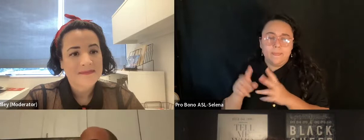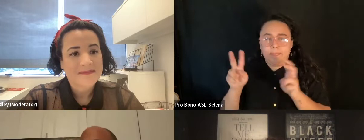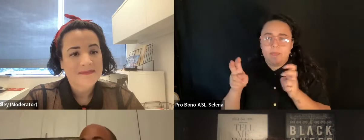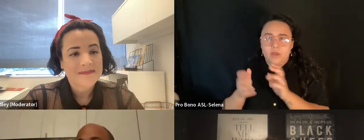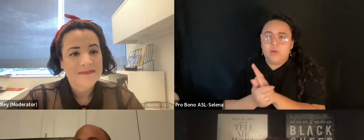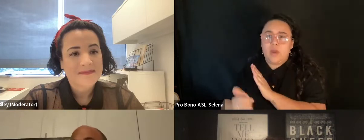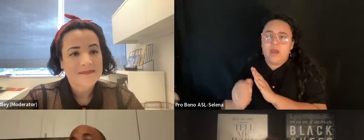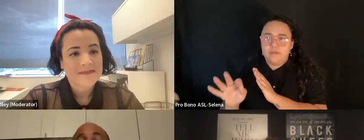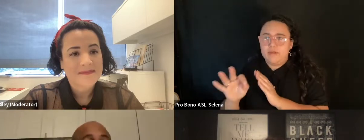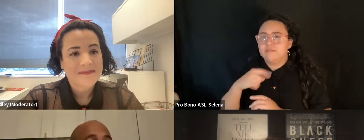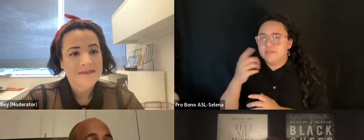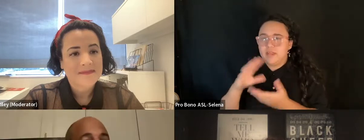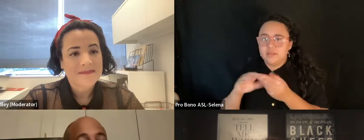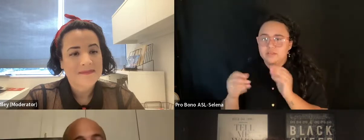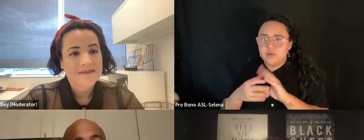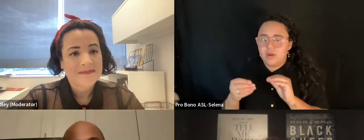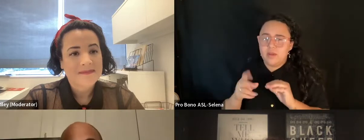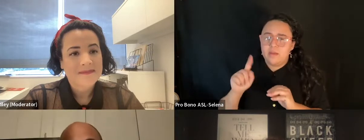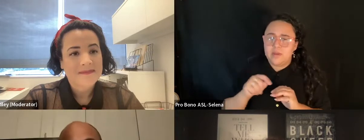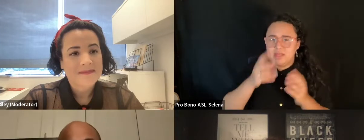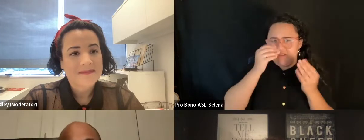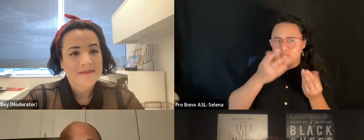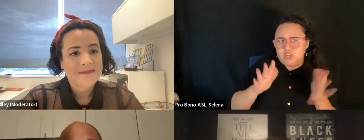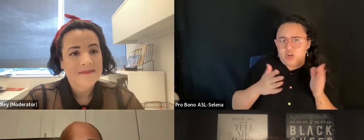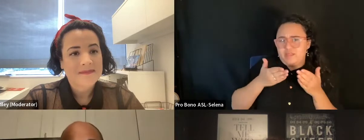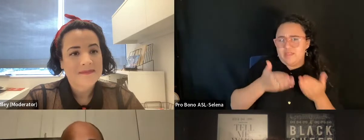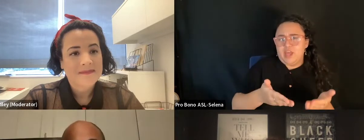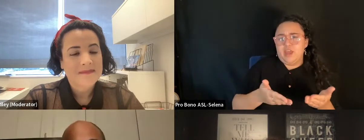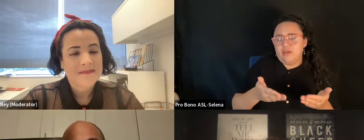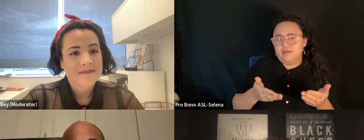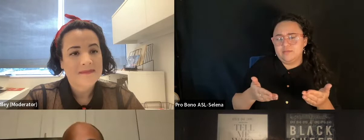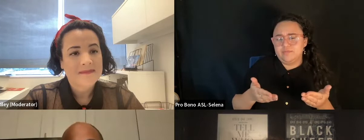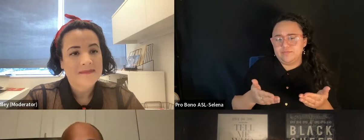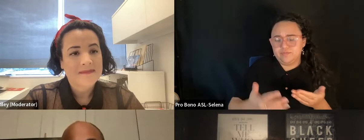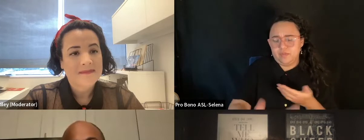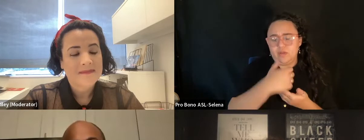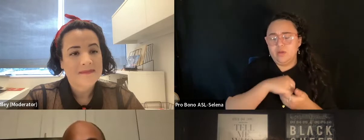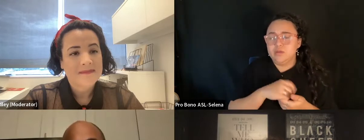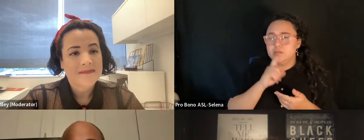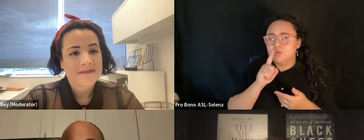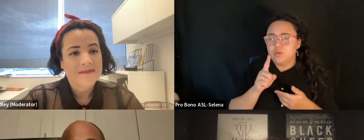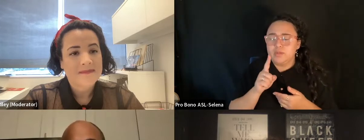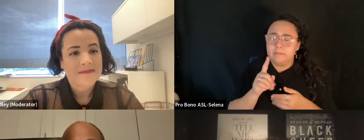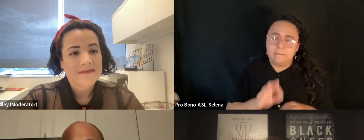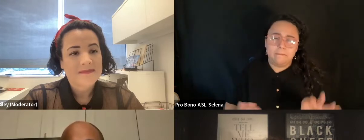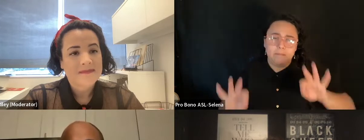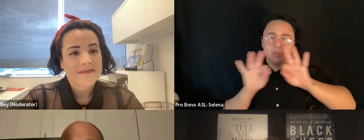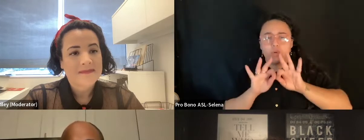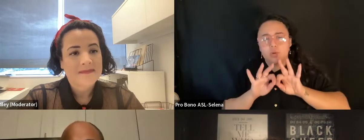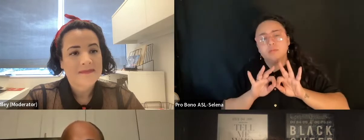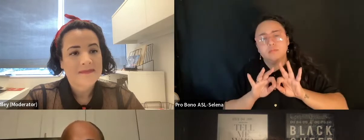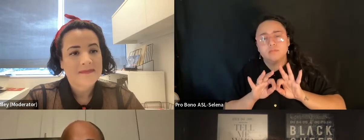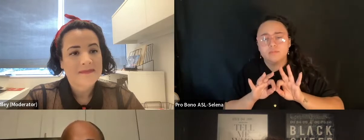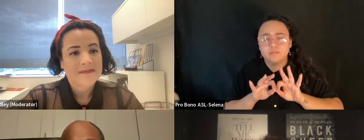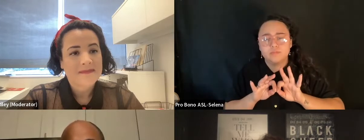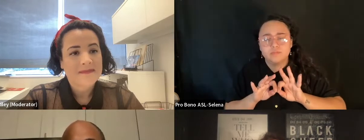It was absolutely fundamental to our sort of embracing it as a story.